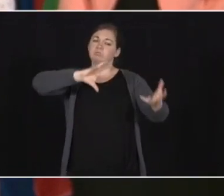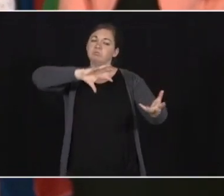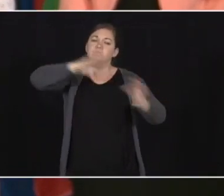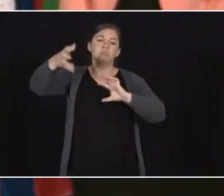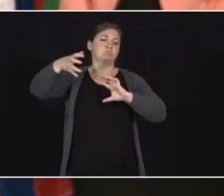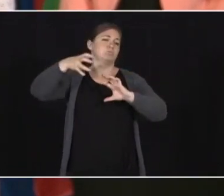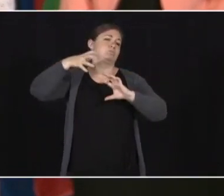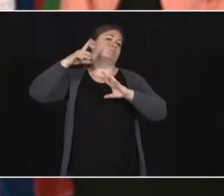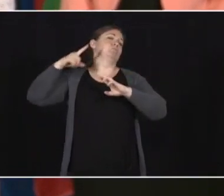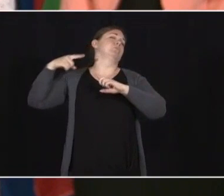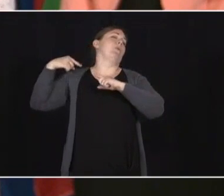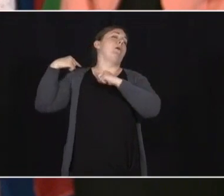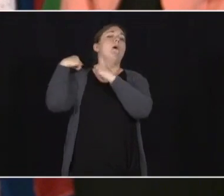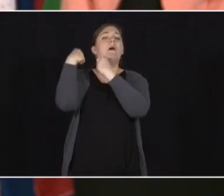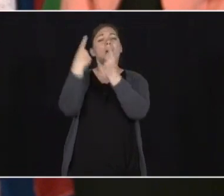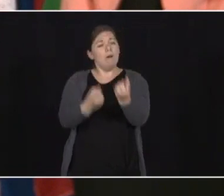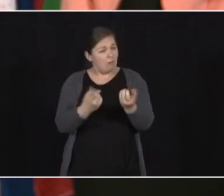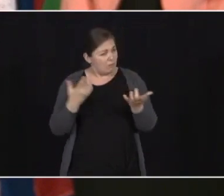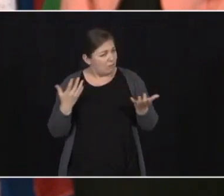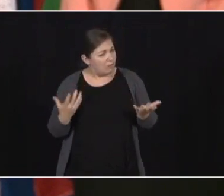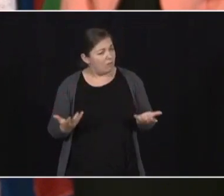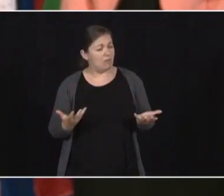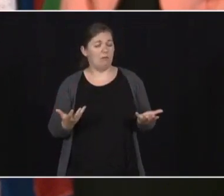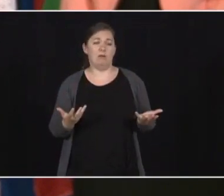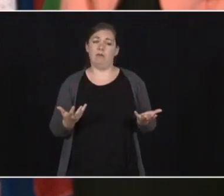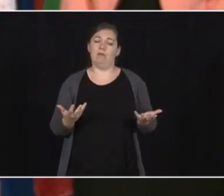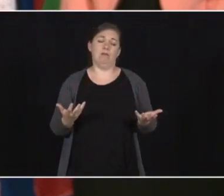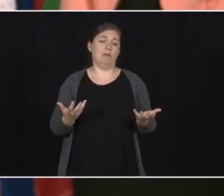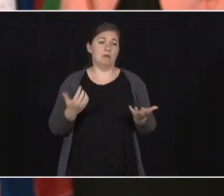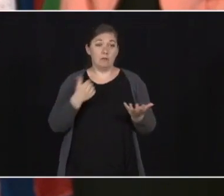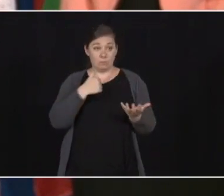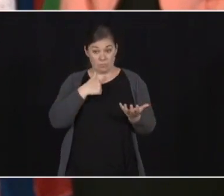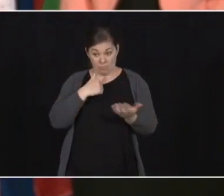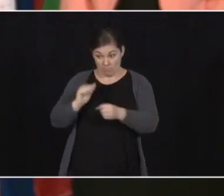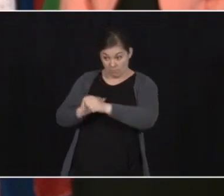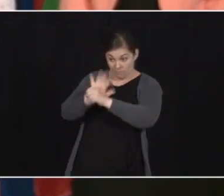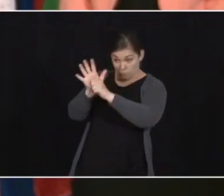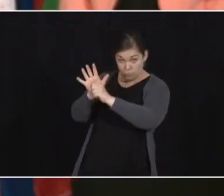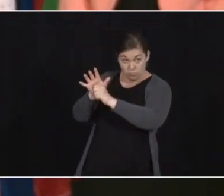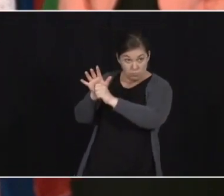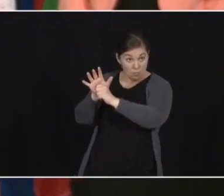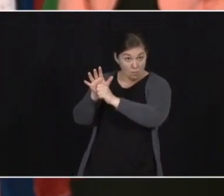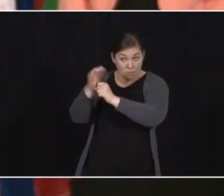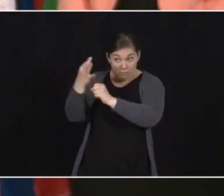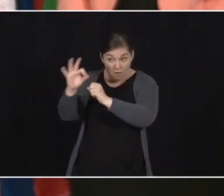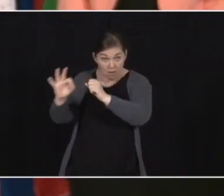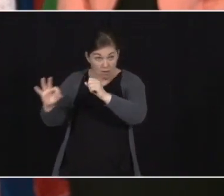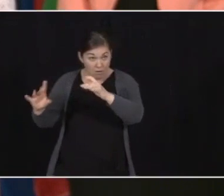And because of COVID-19 now this has come out.